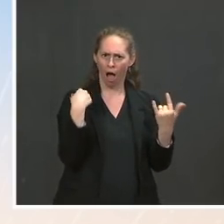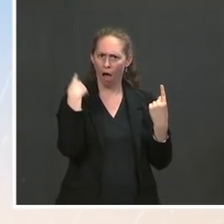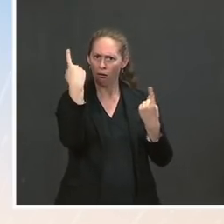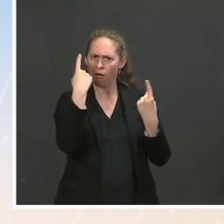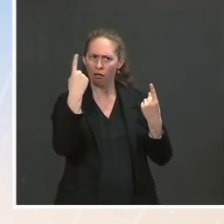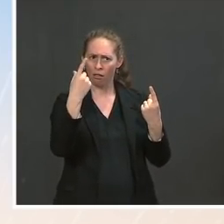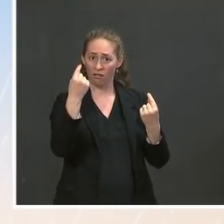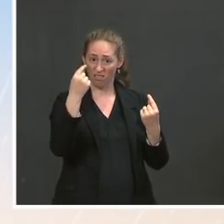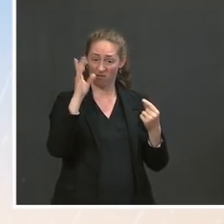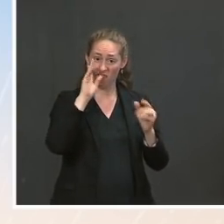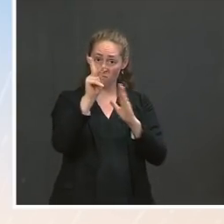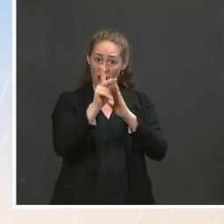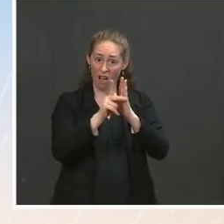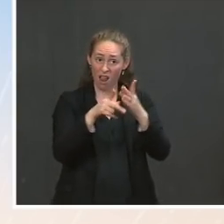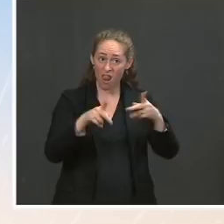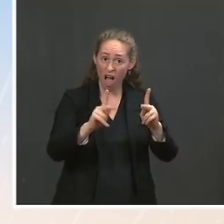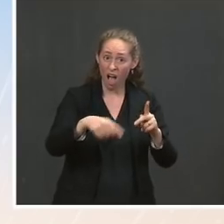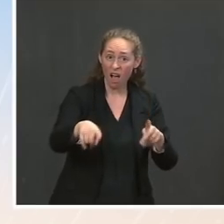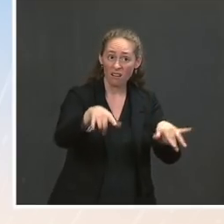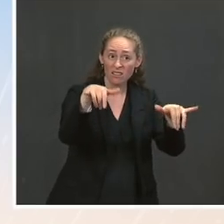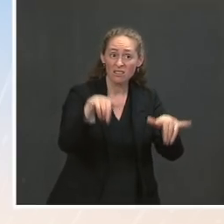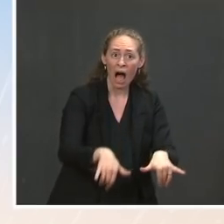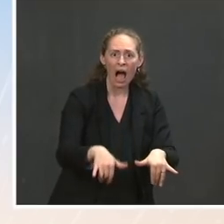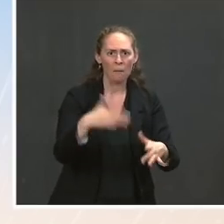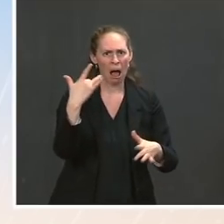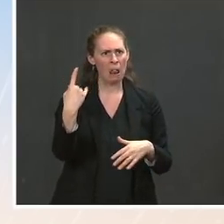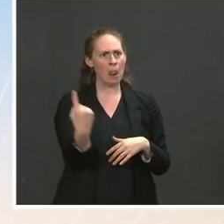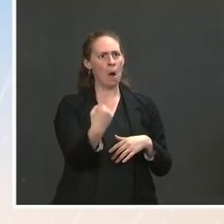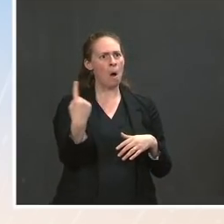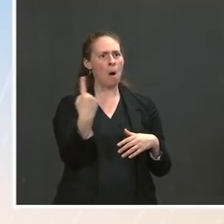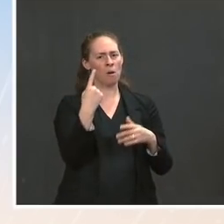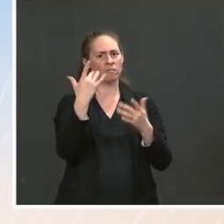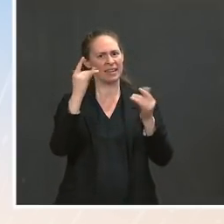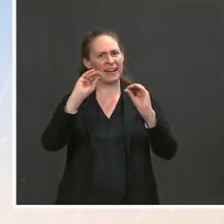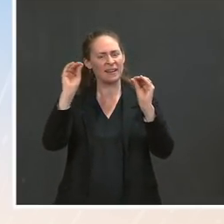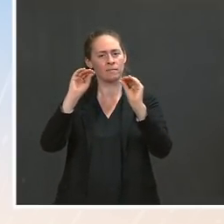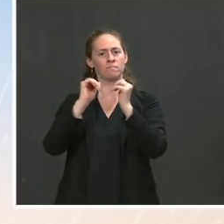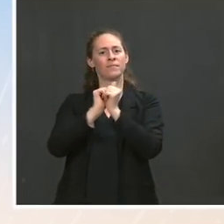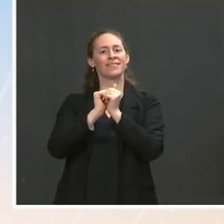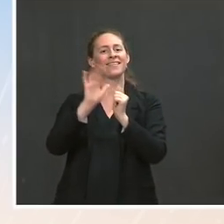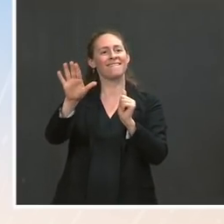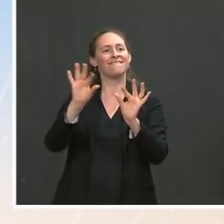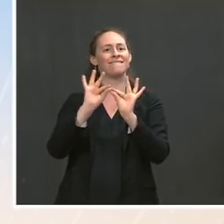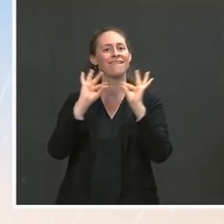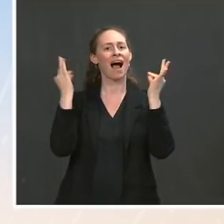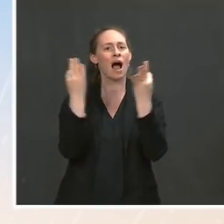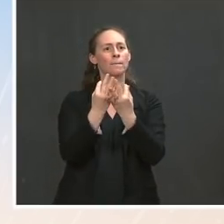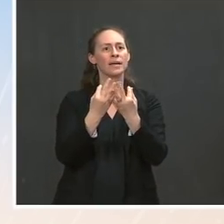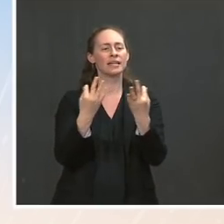Ms. Psaki: Well, I think that there are steps that are taken to ensure, because there has been a history of child trafficking, right?